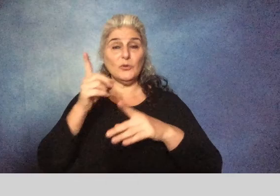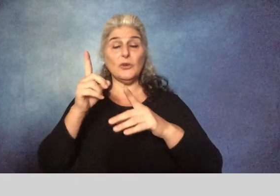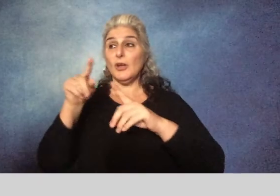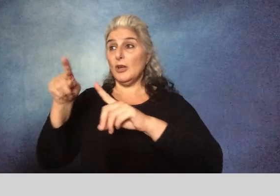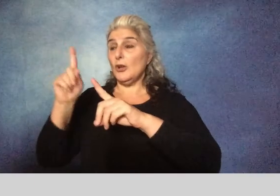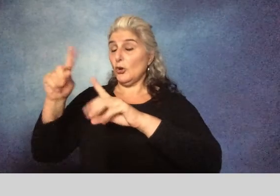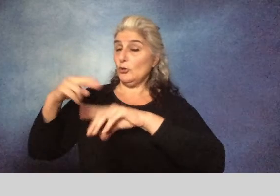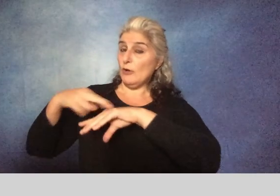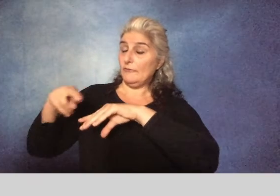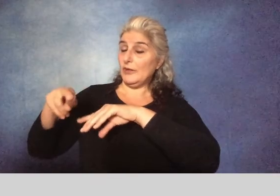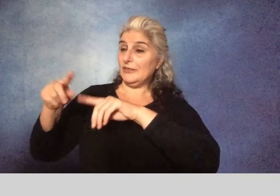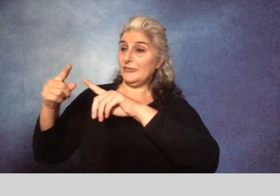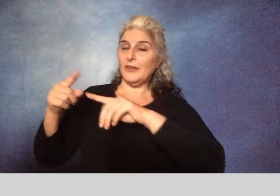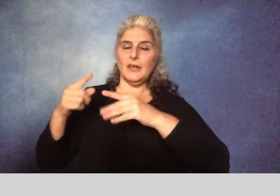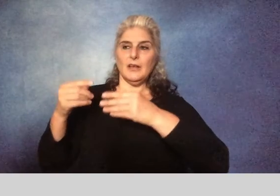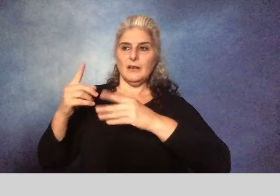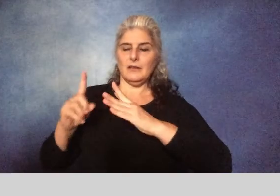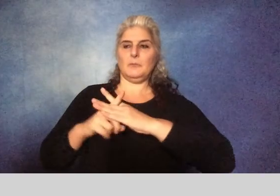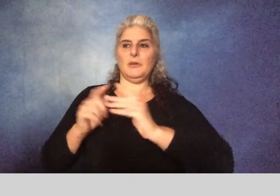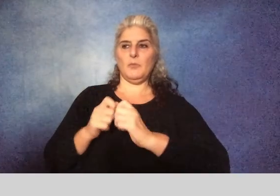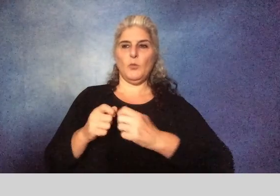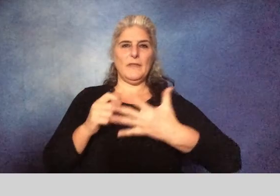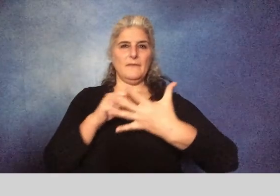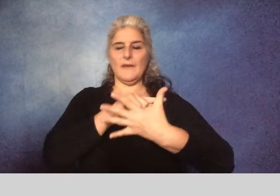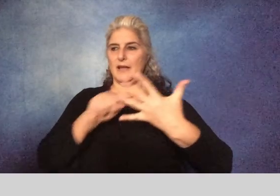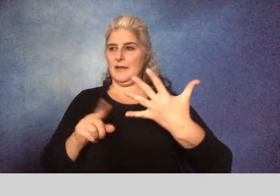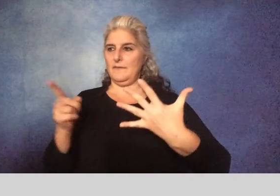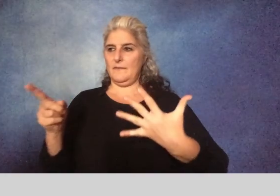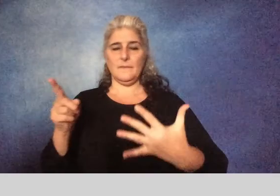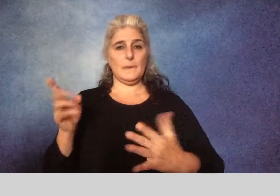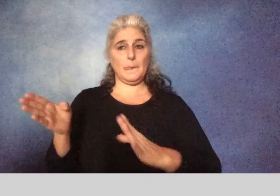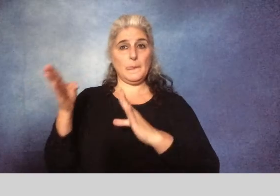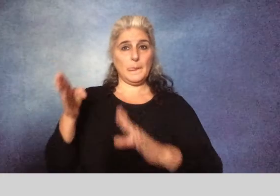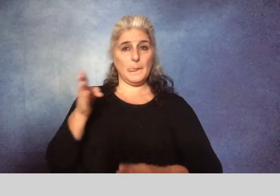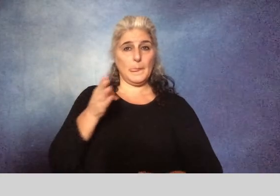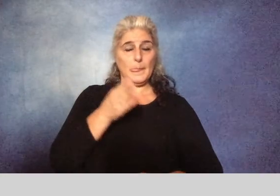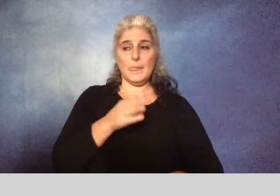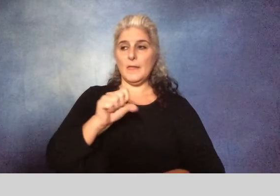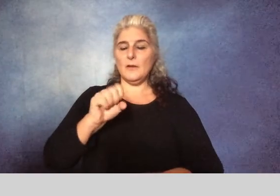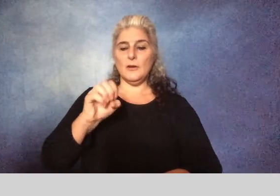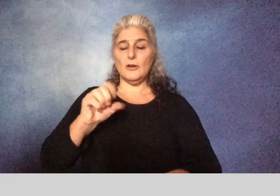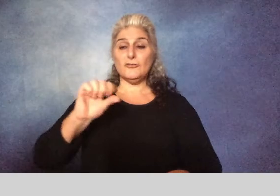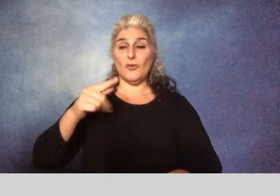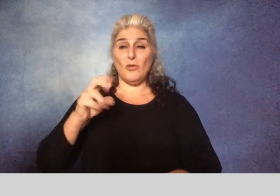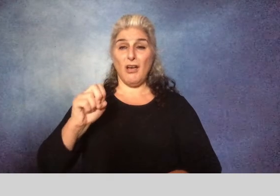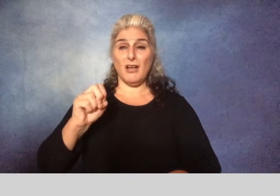Solange's "A Seat At The Table" has very similar themes to "Dirty Computer". So this makes sense.